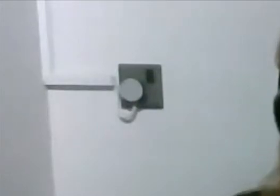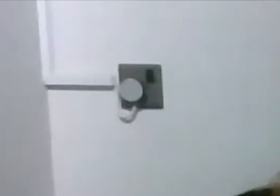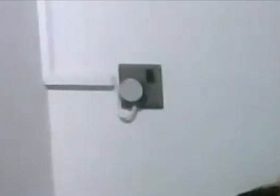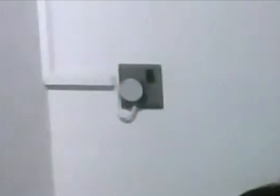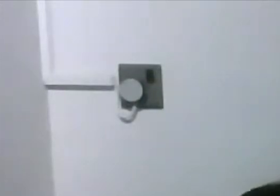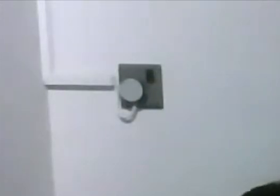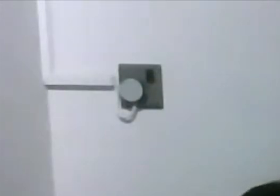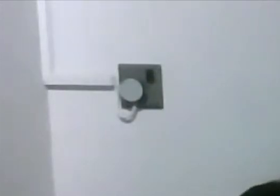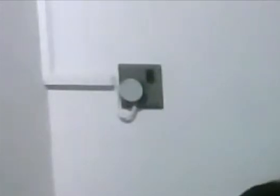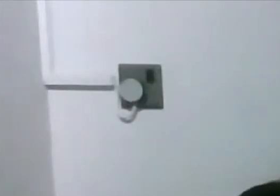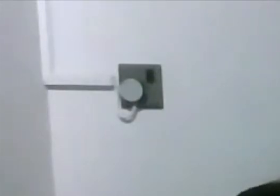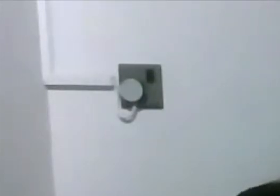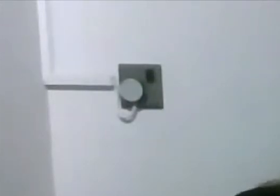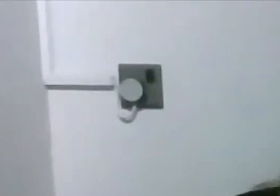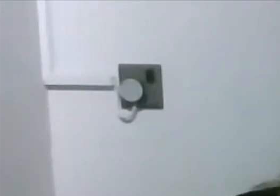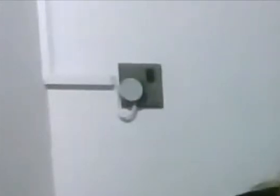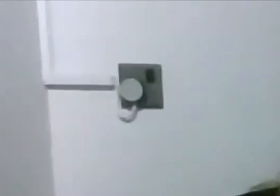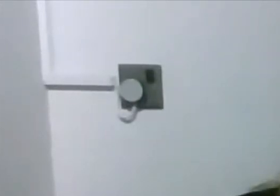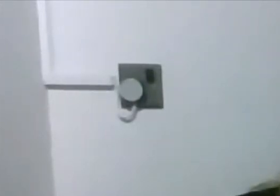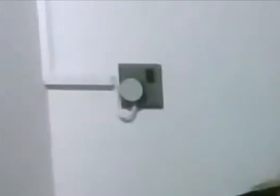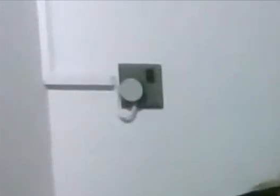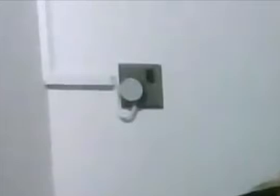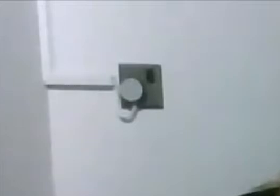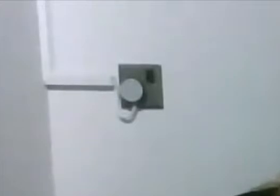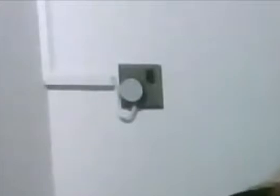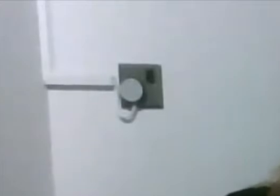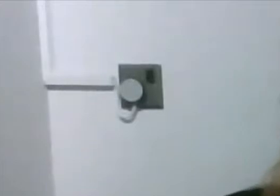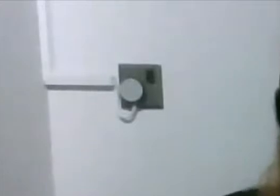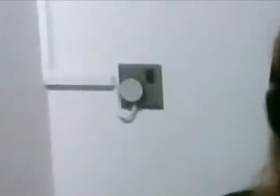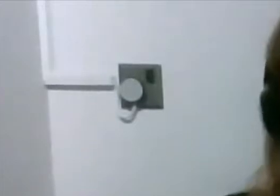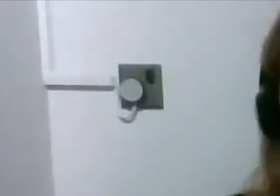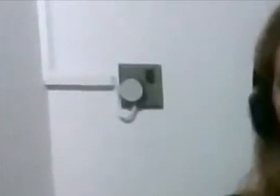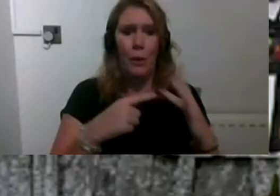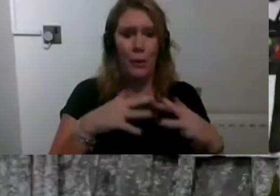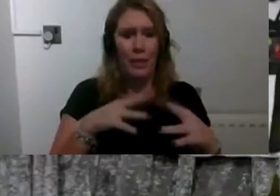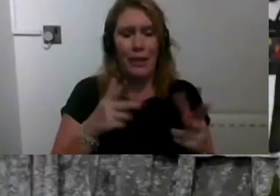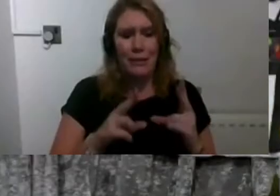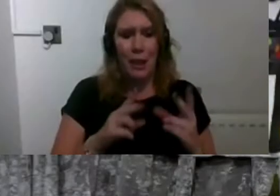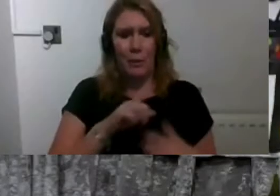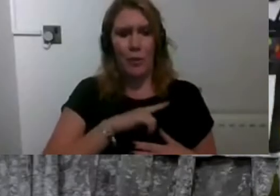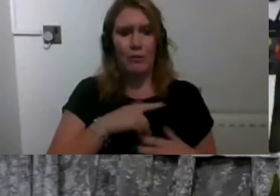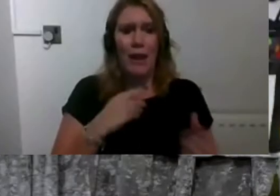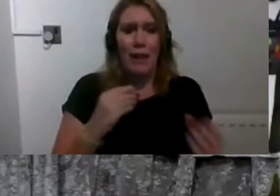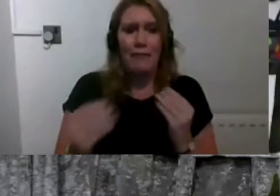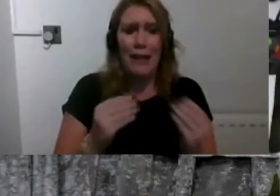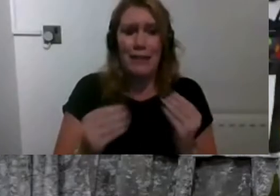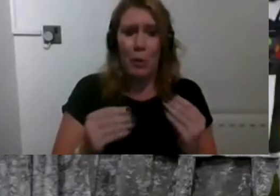applause for Kris Burrow our interpreter, who is the most flexible interpreter I